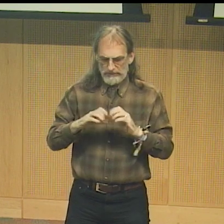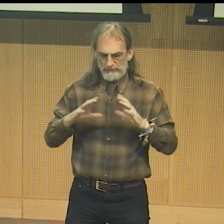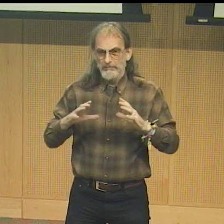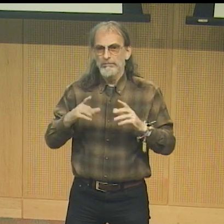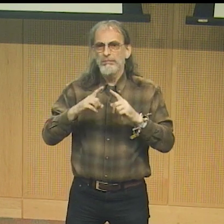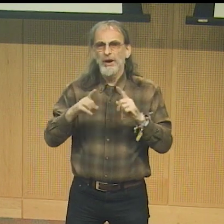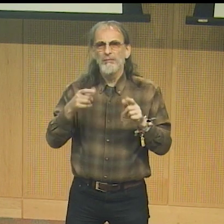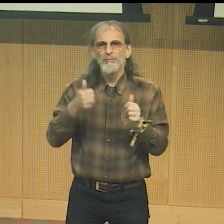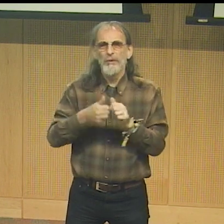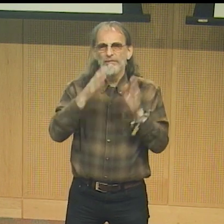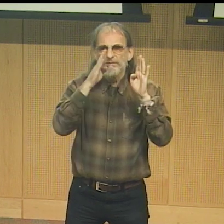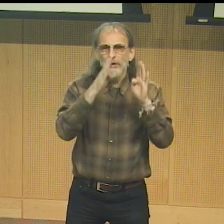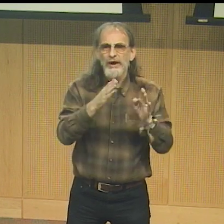as opposed to the group.